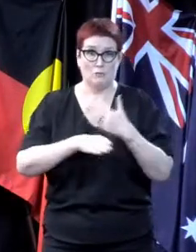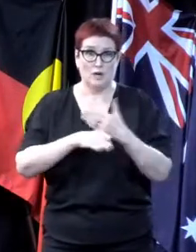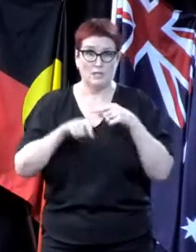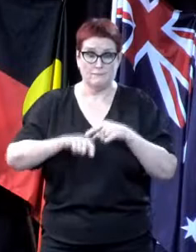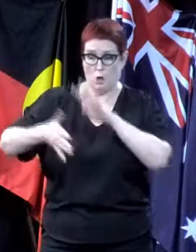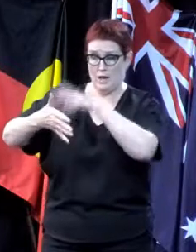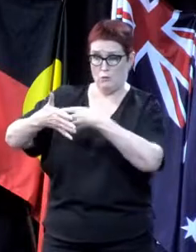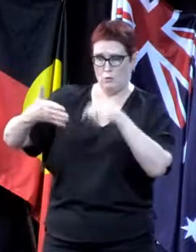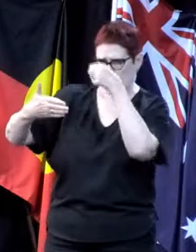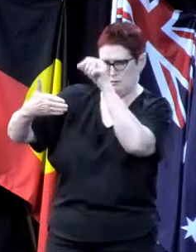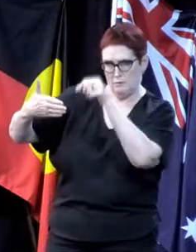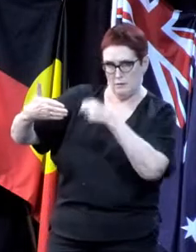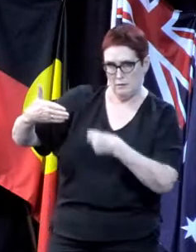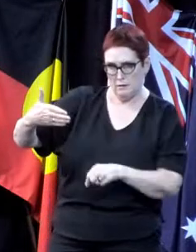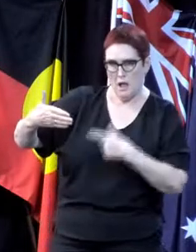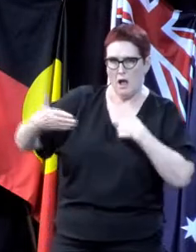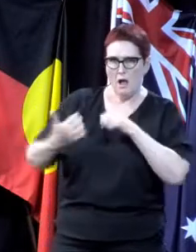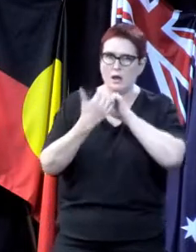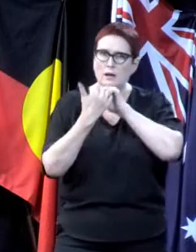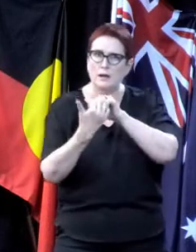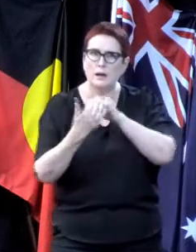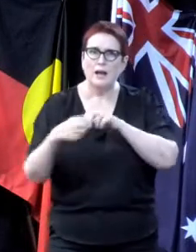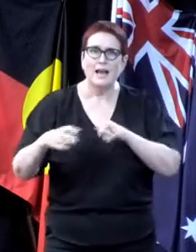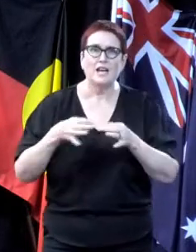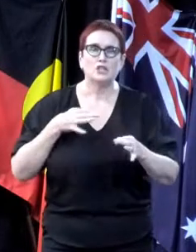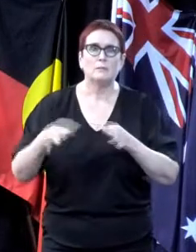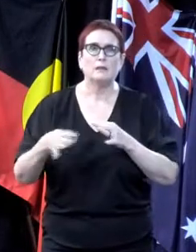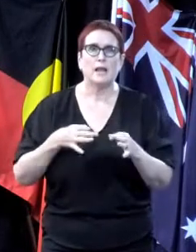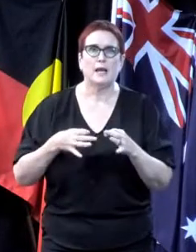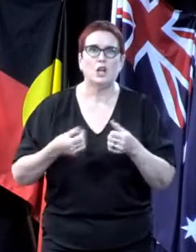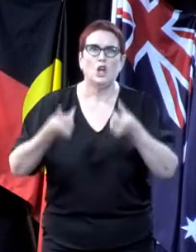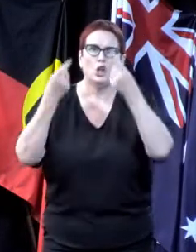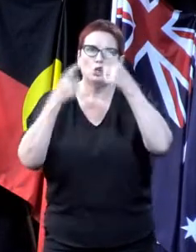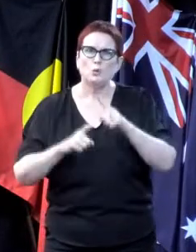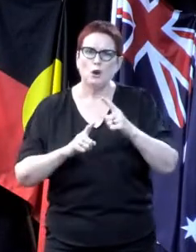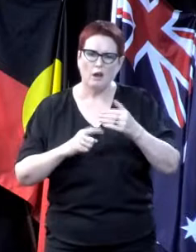and to collaboratively develop an action plan to propose our next steps in 2014.